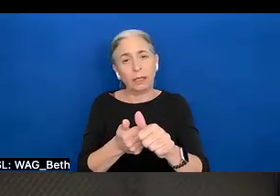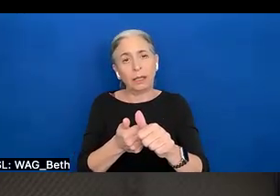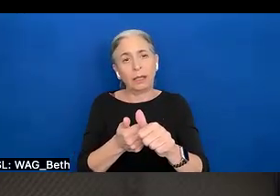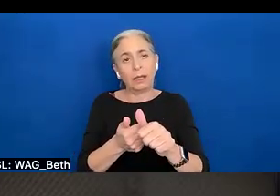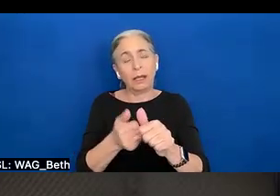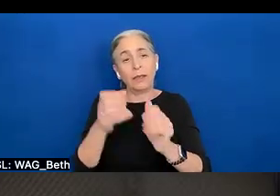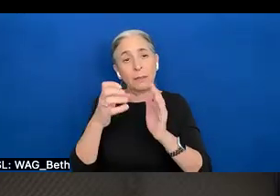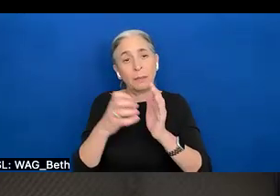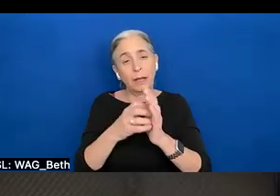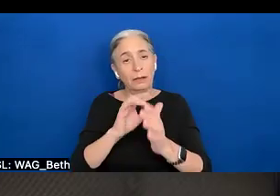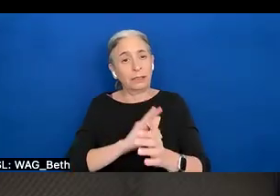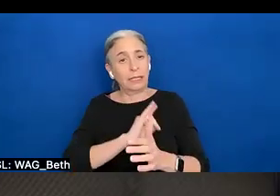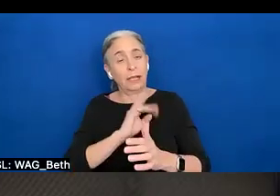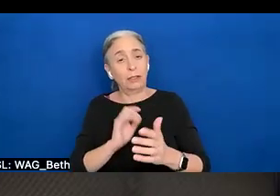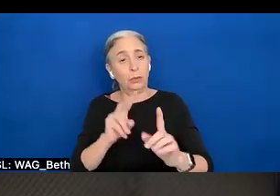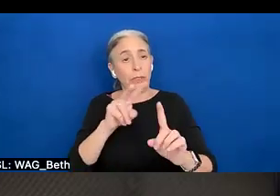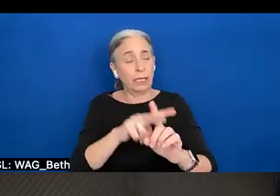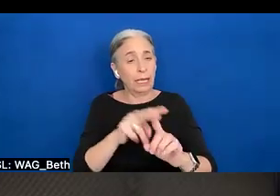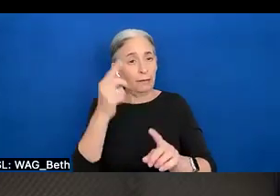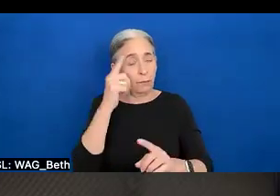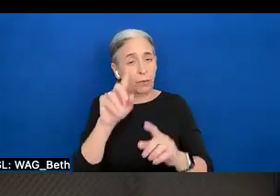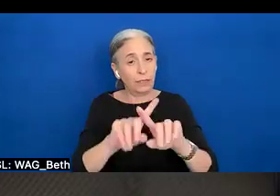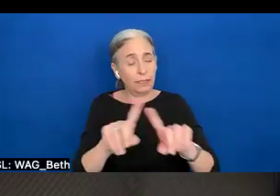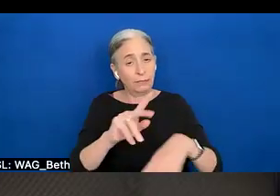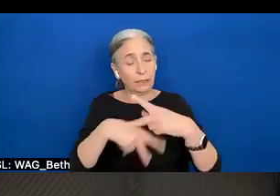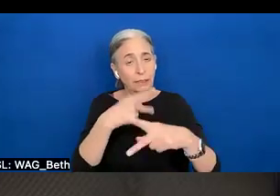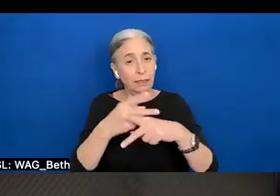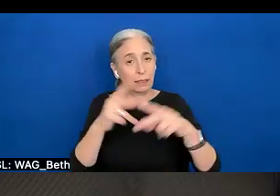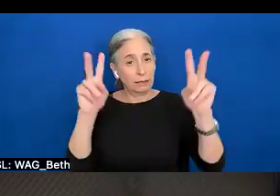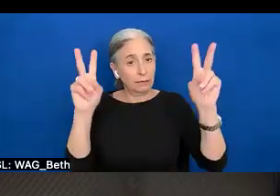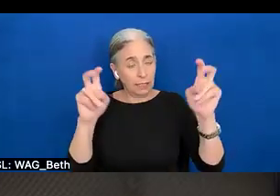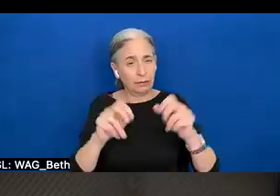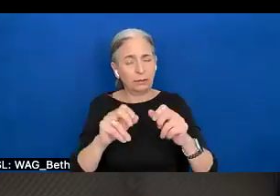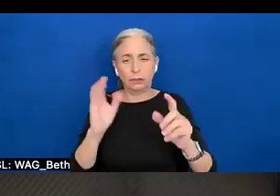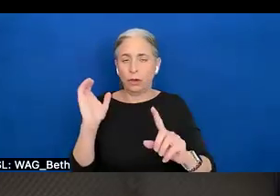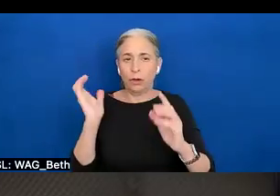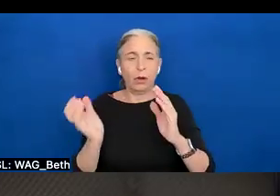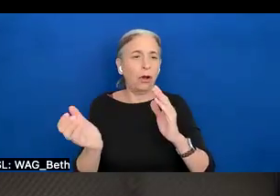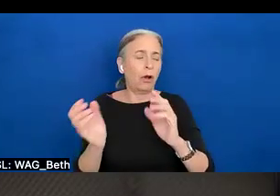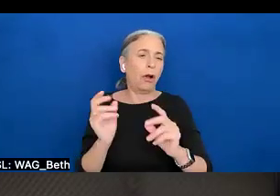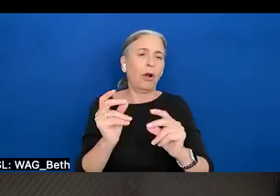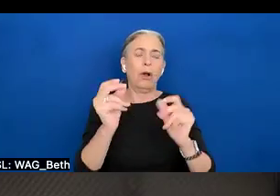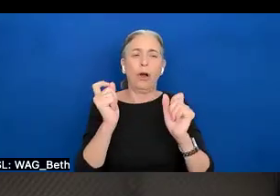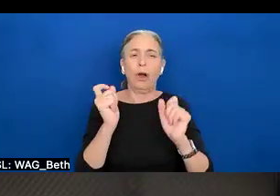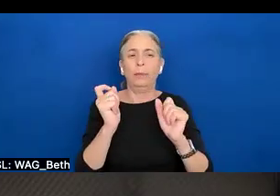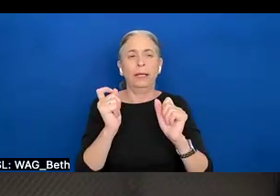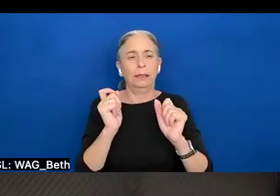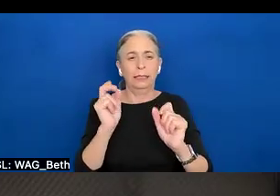paragraph style you assign to the different titles. And it's automatically generated by InDesign, taking